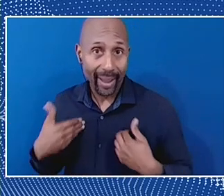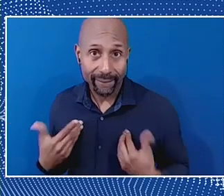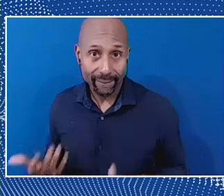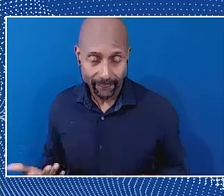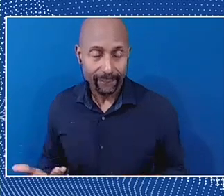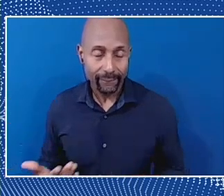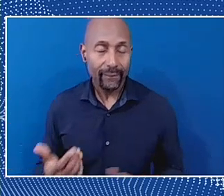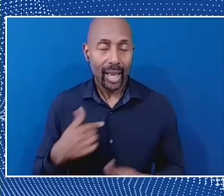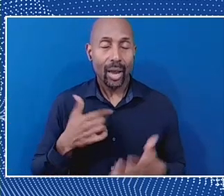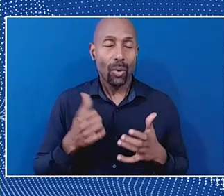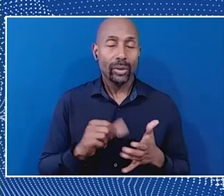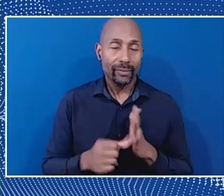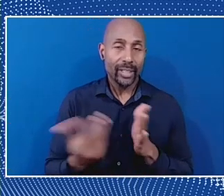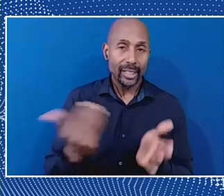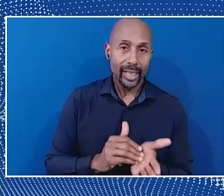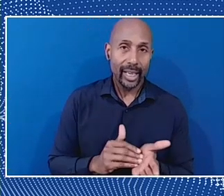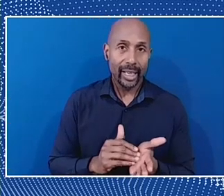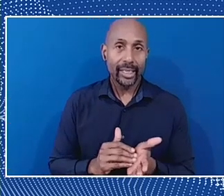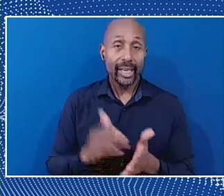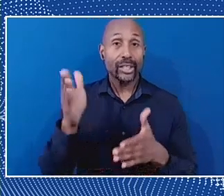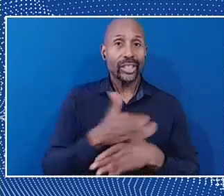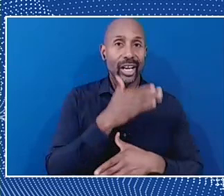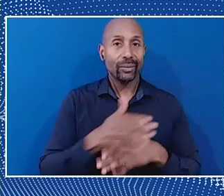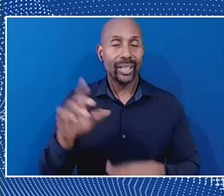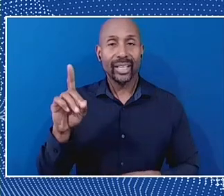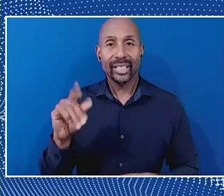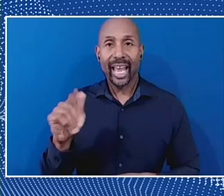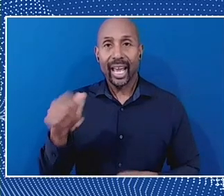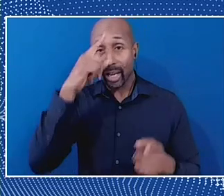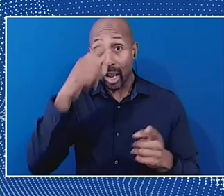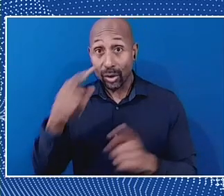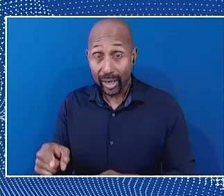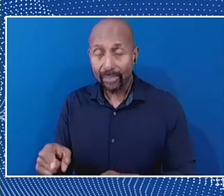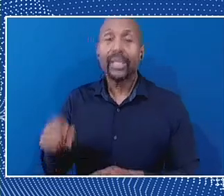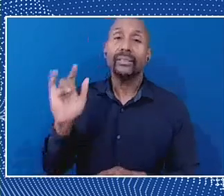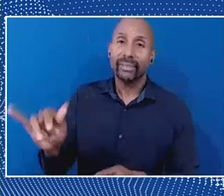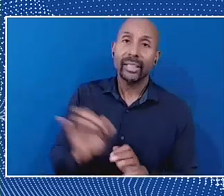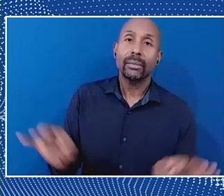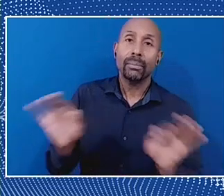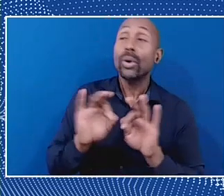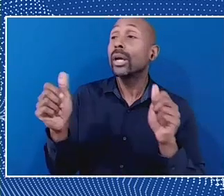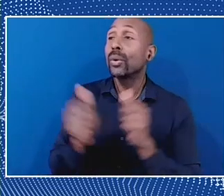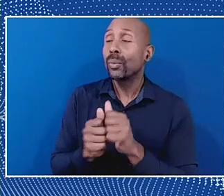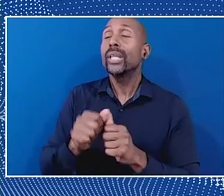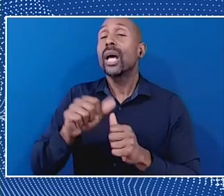value of data sharing agreements with other Federal agencies. I think that's a really big one.